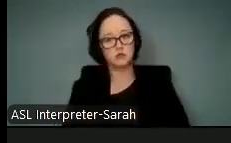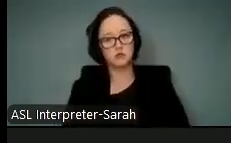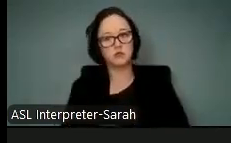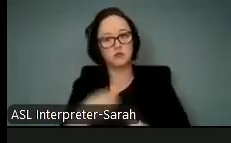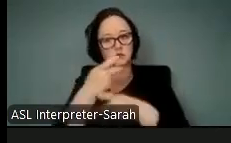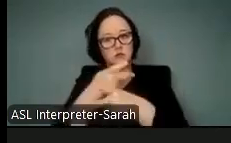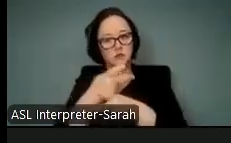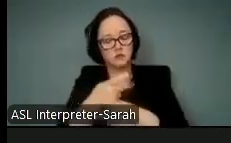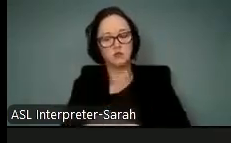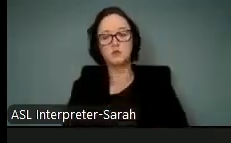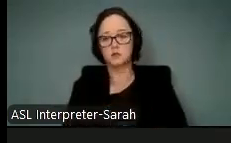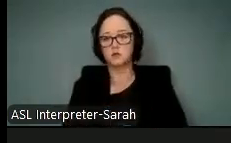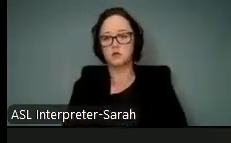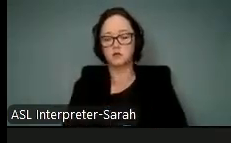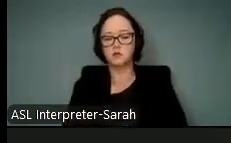All right, next slide.